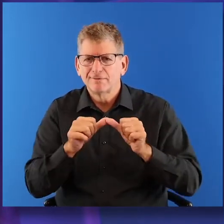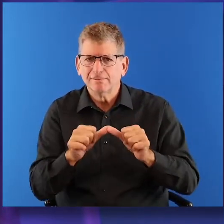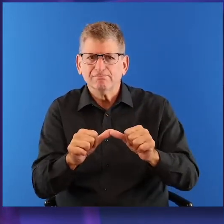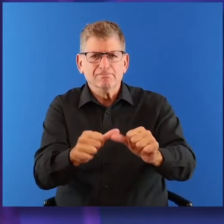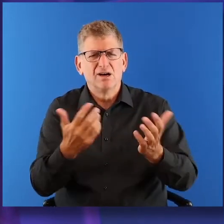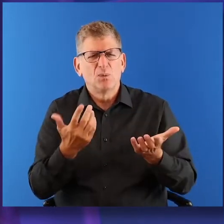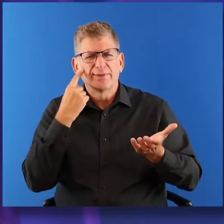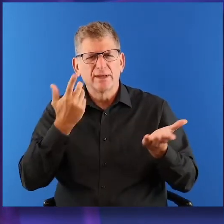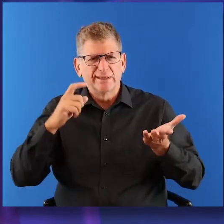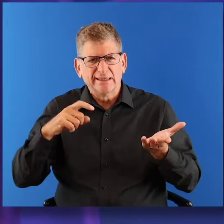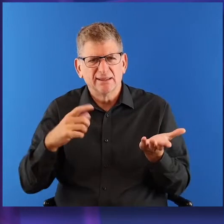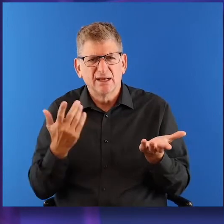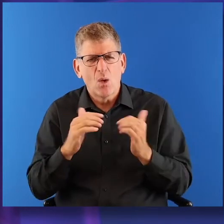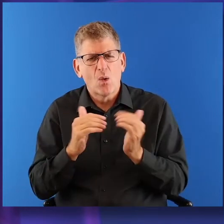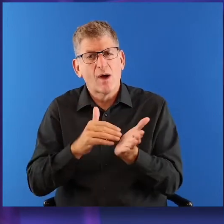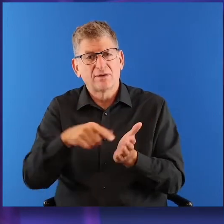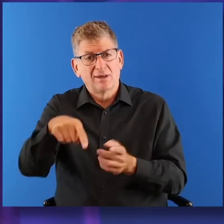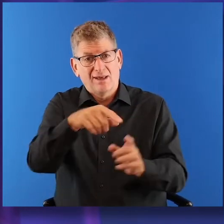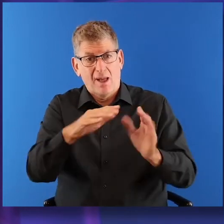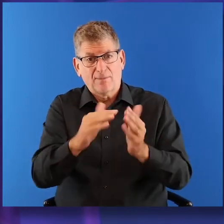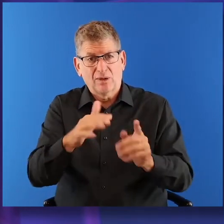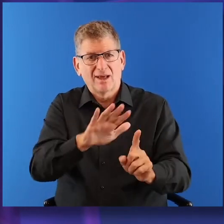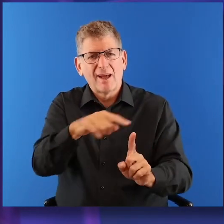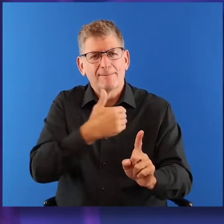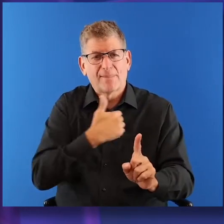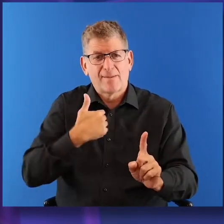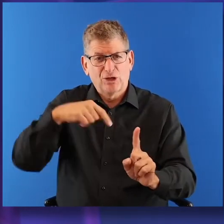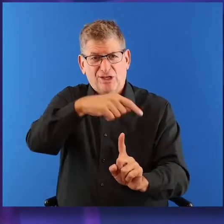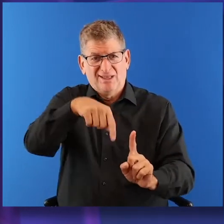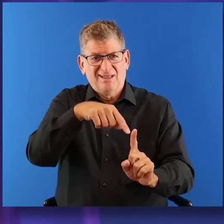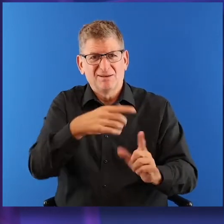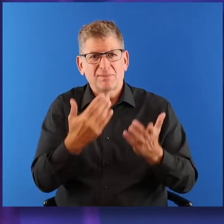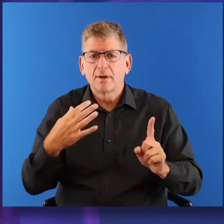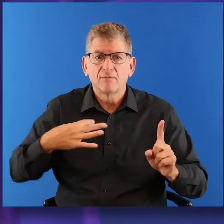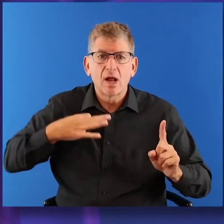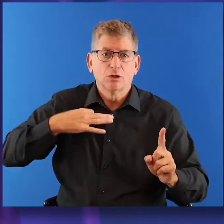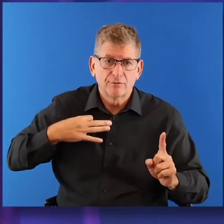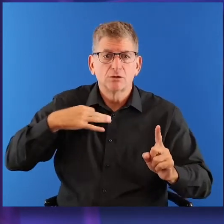that are often members of their communities may be volunteering or are stepping